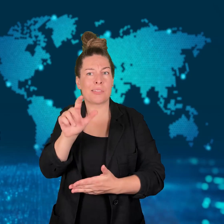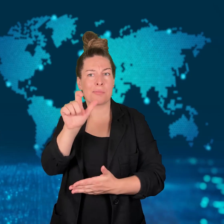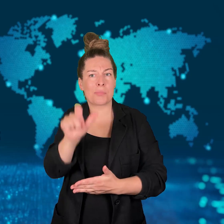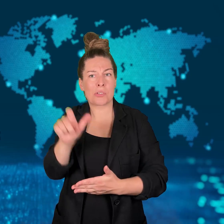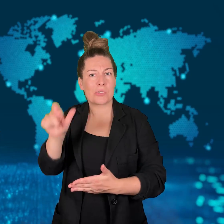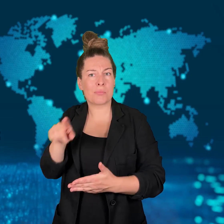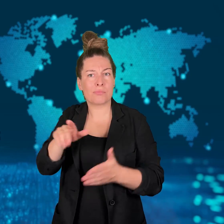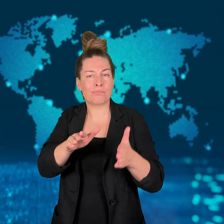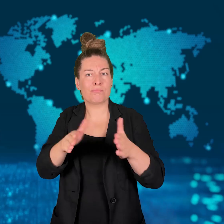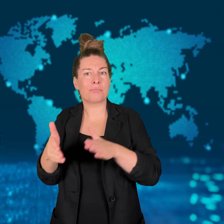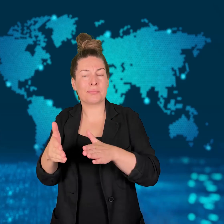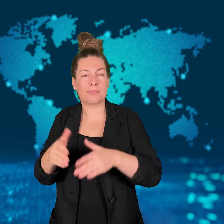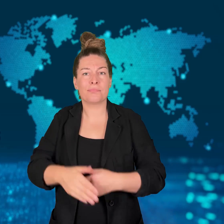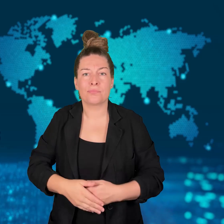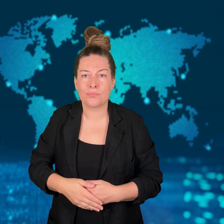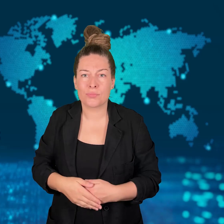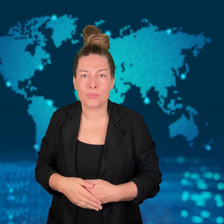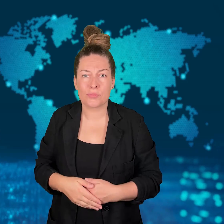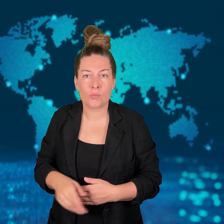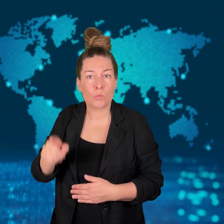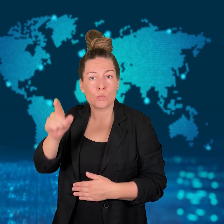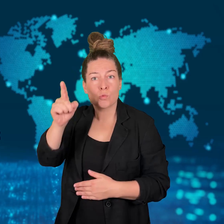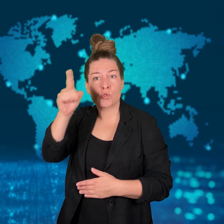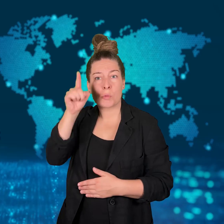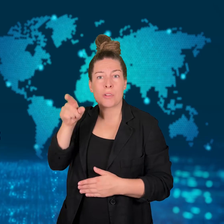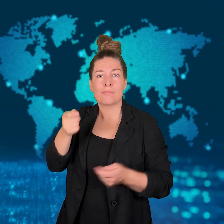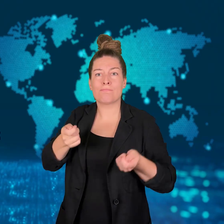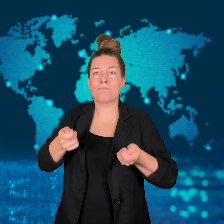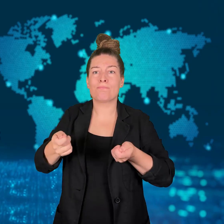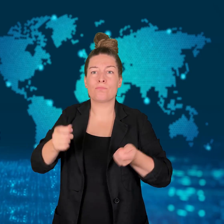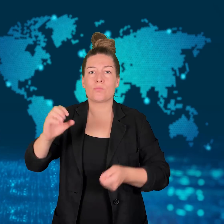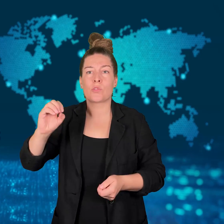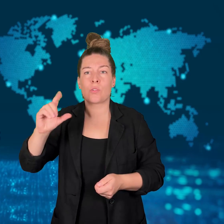the latest one in which three people were killed.